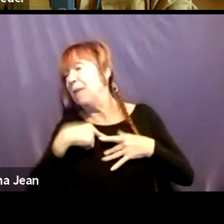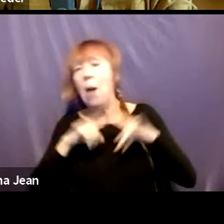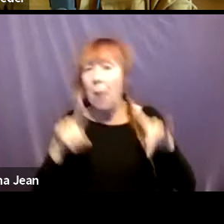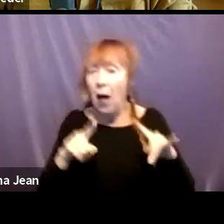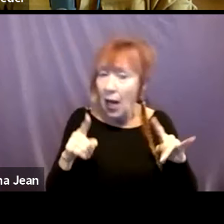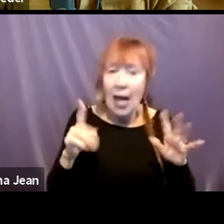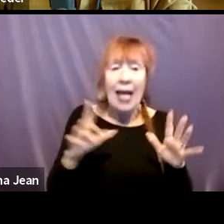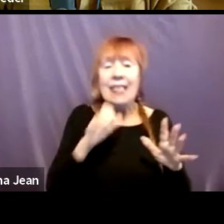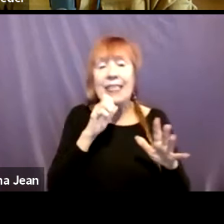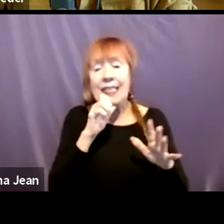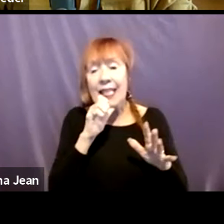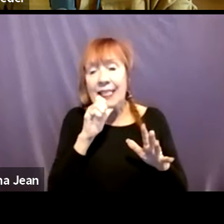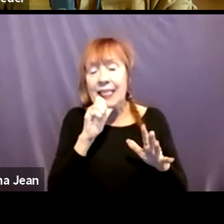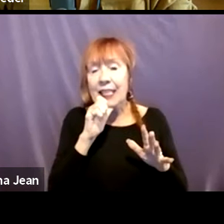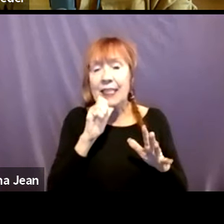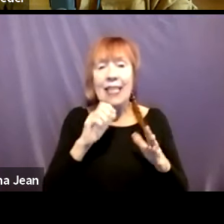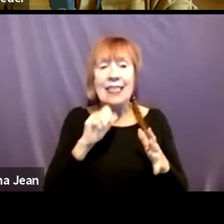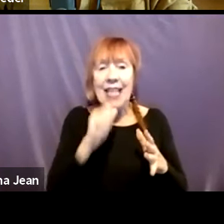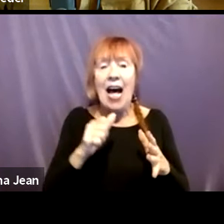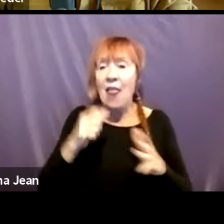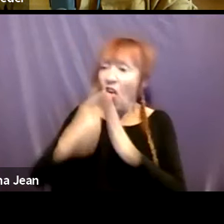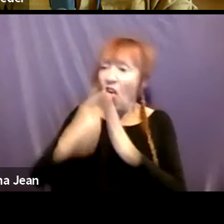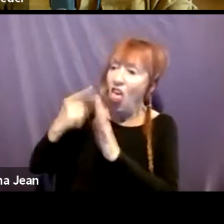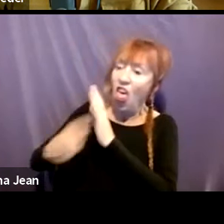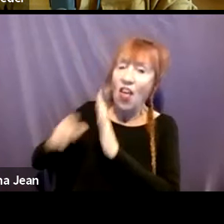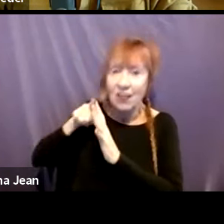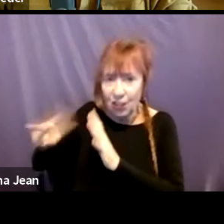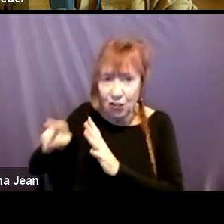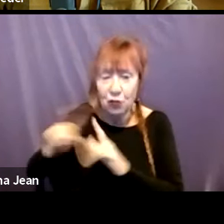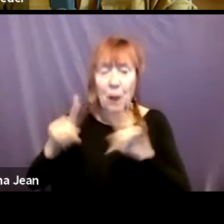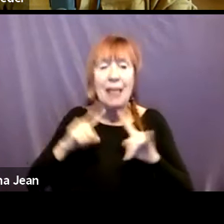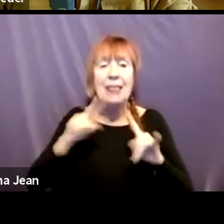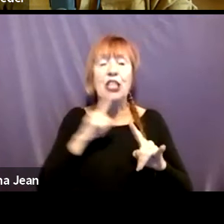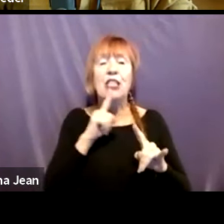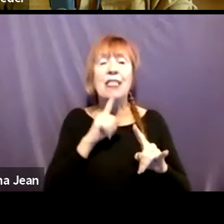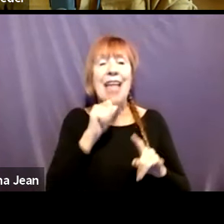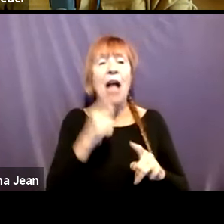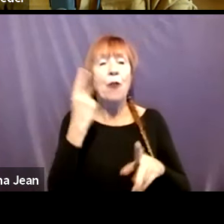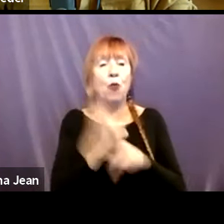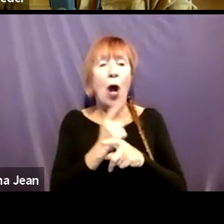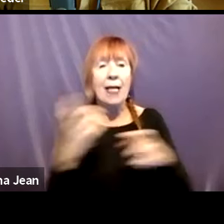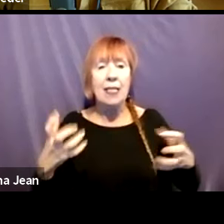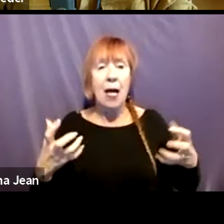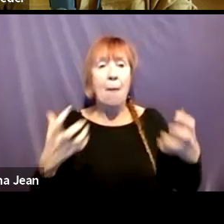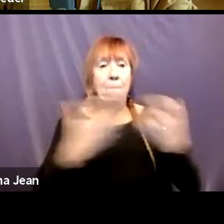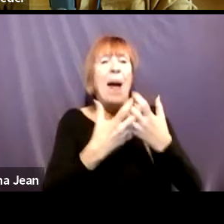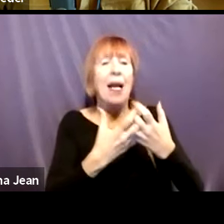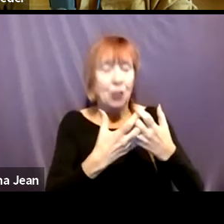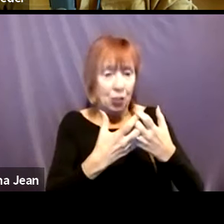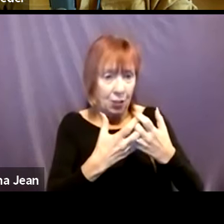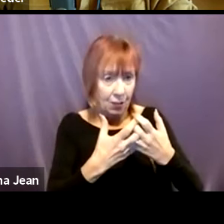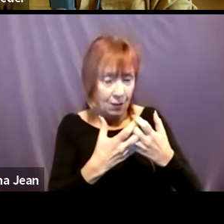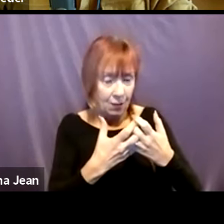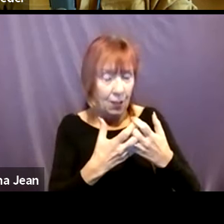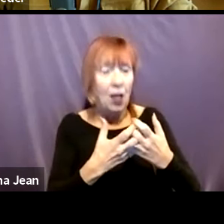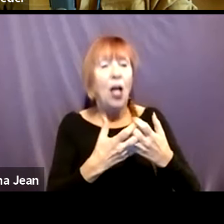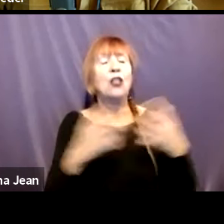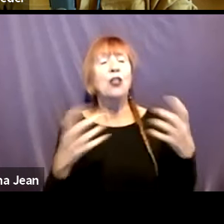It just didn't work out for them, and that wasn't the right partnership. But in terms of just preparation,